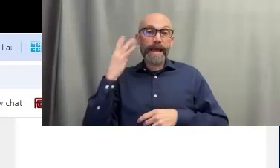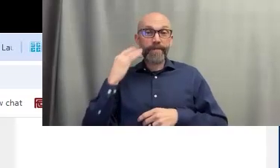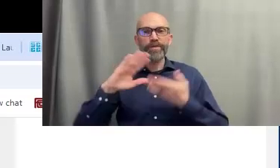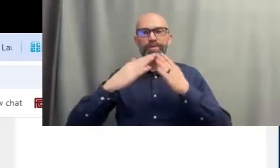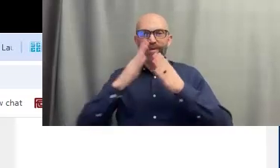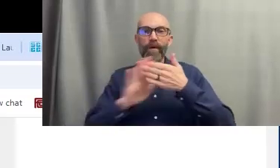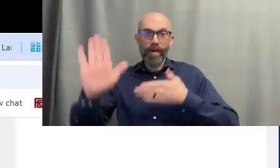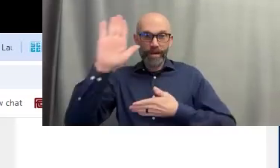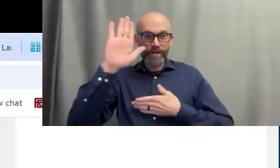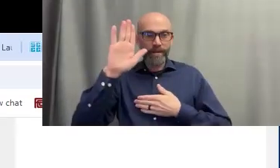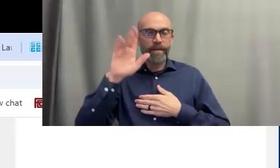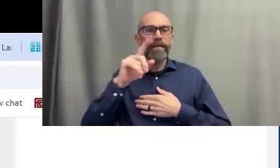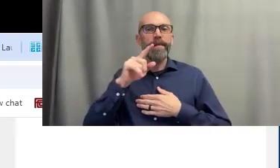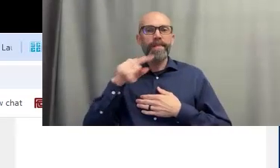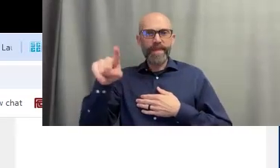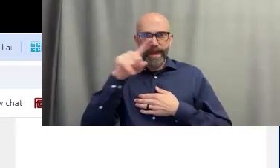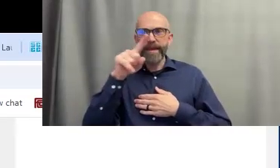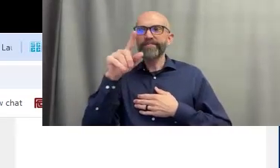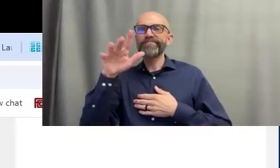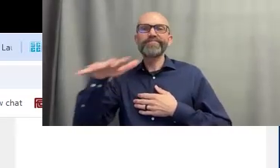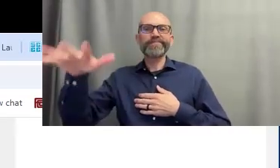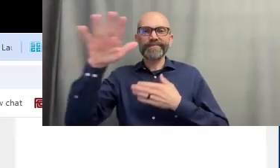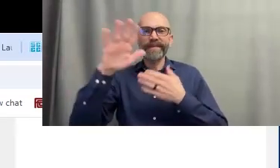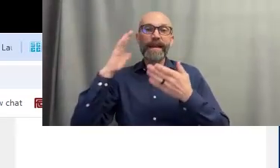They're being used by faculty in the California Community Colleges as well.